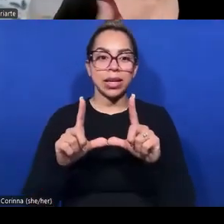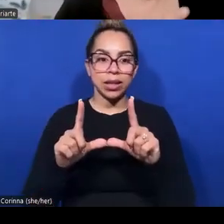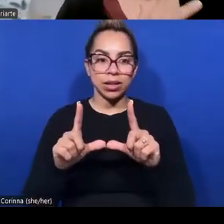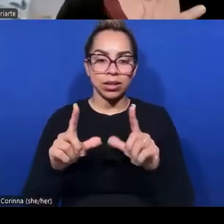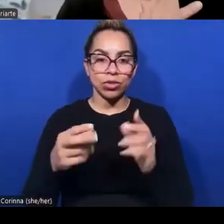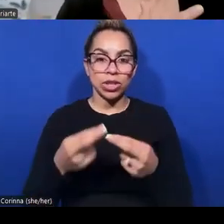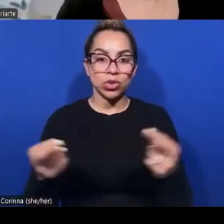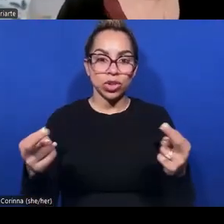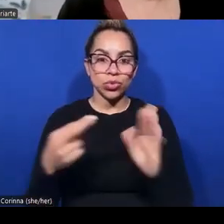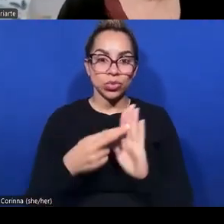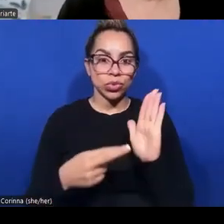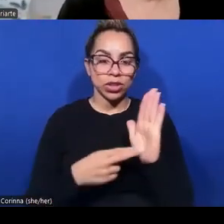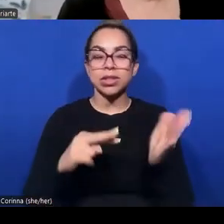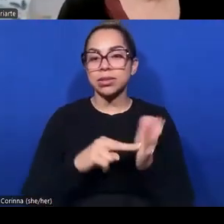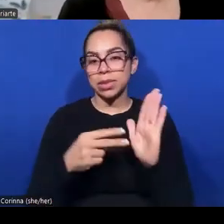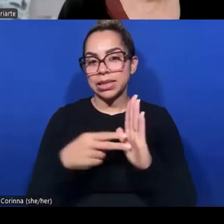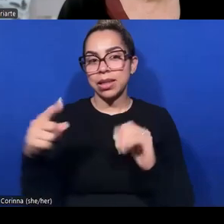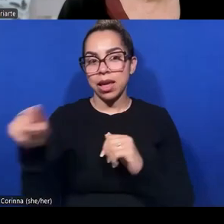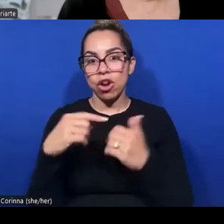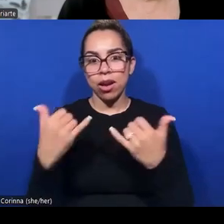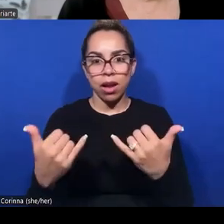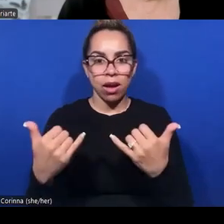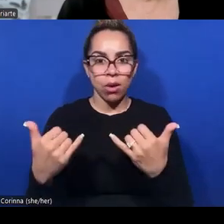looking at, resources to determine